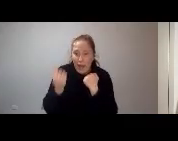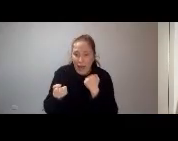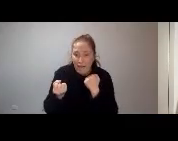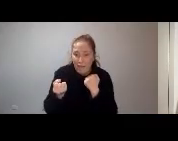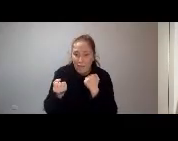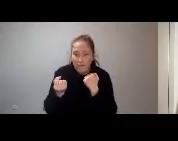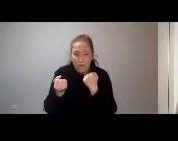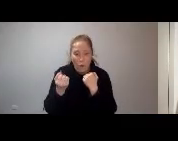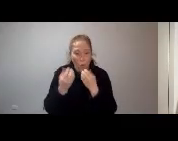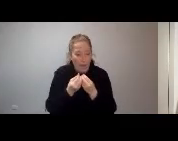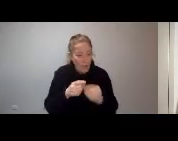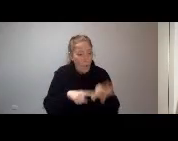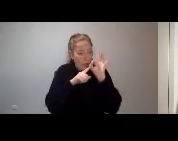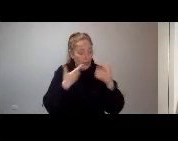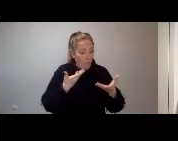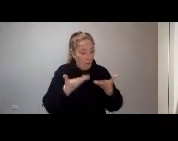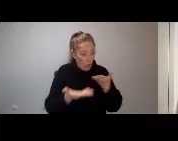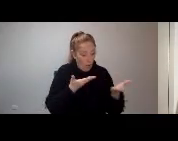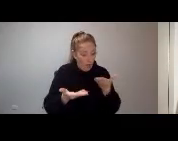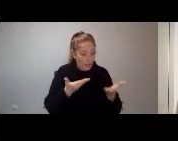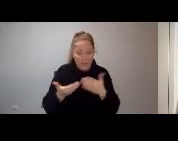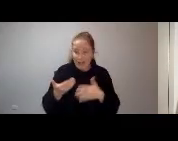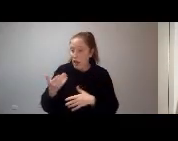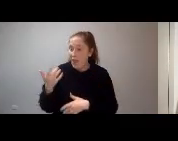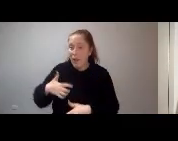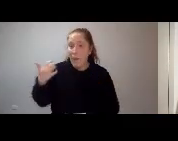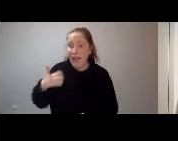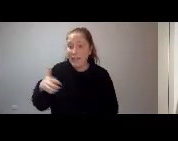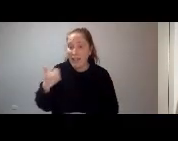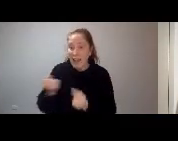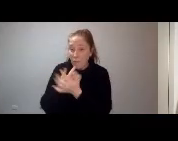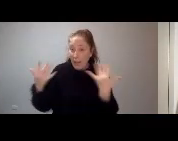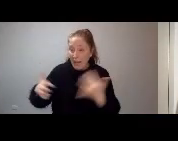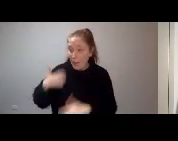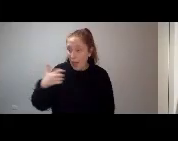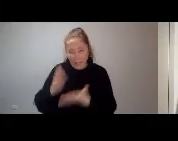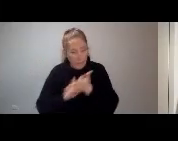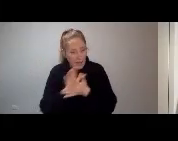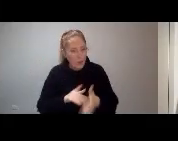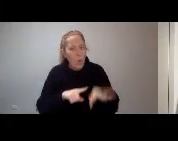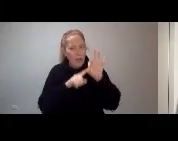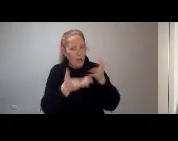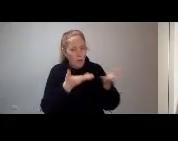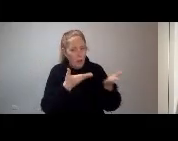and the quality of services or incidents and the quality of services. And some people would actually argue